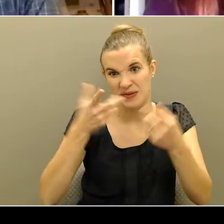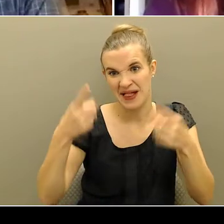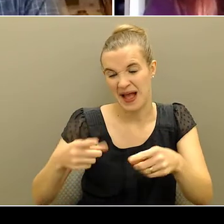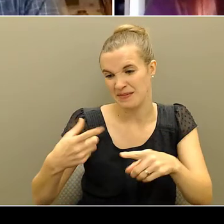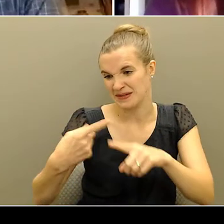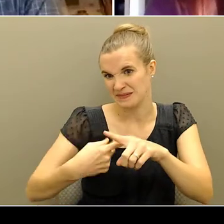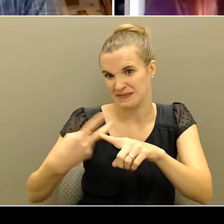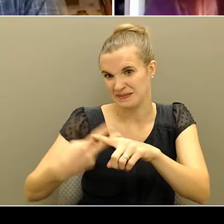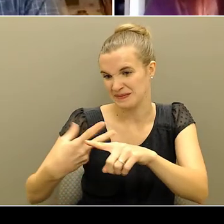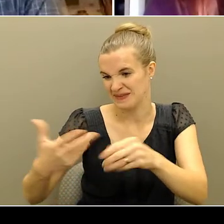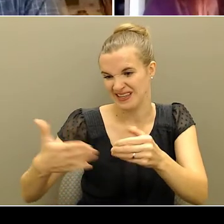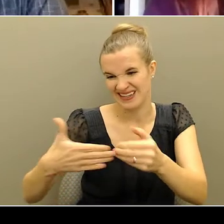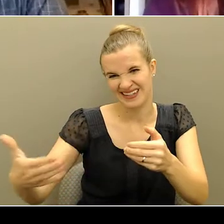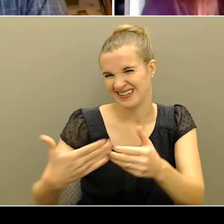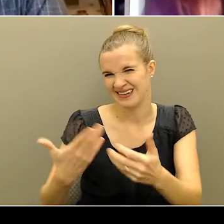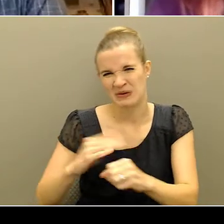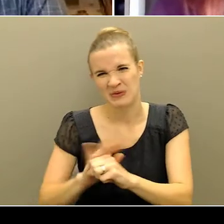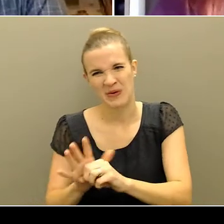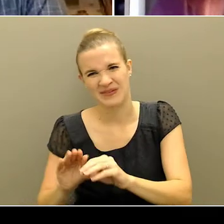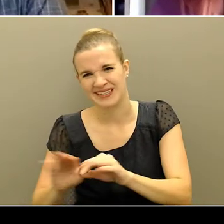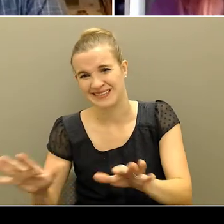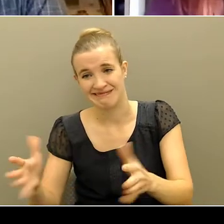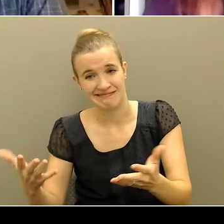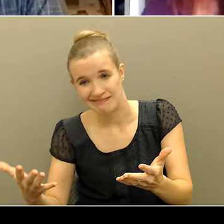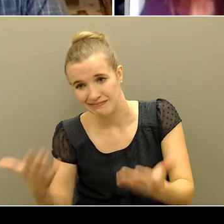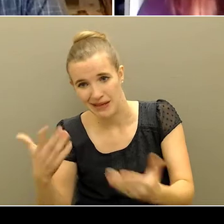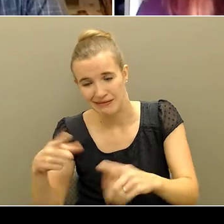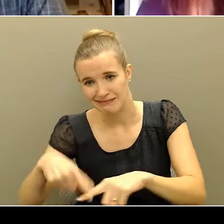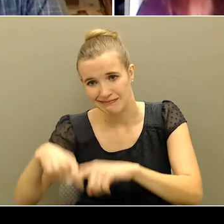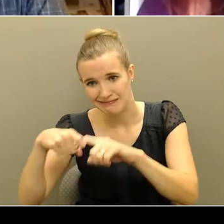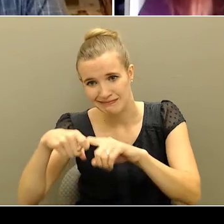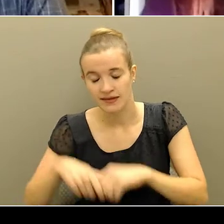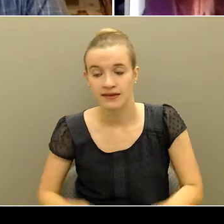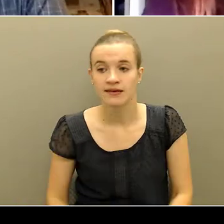would love to go take a road trip from California, all the way out to Georgia.